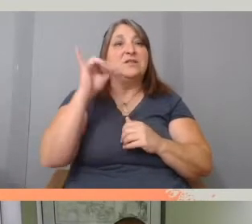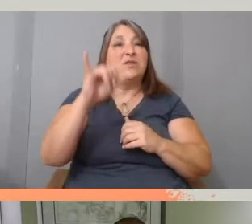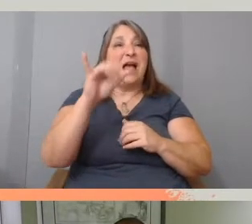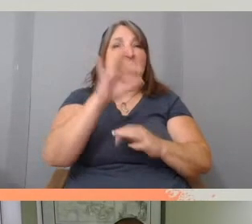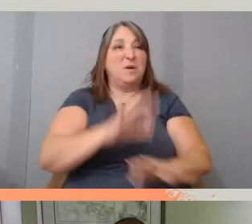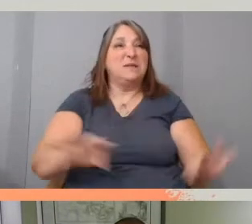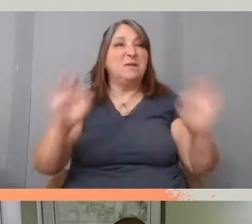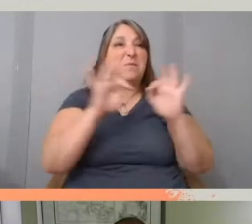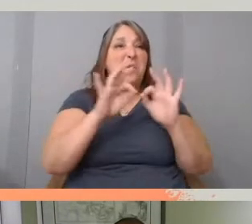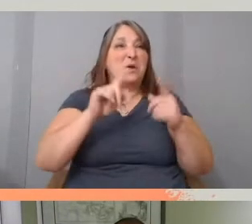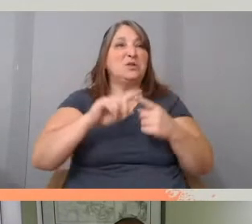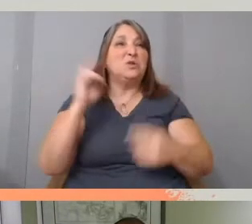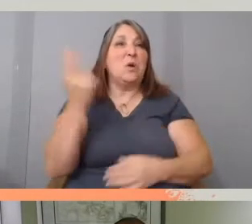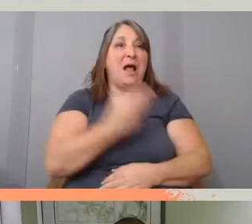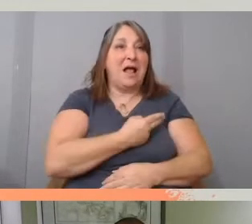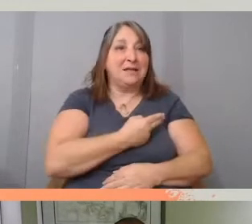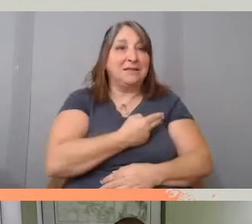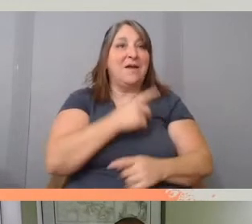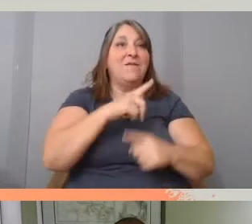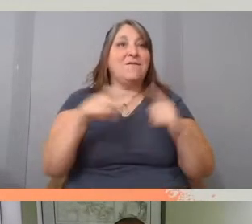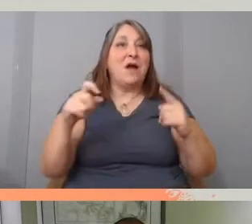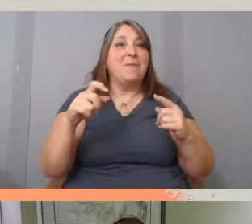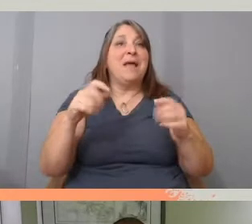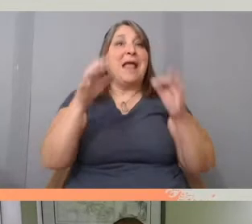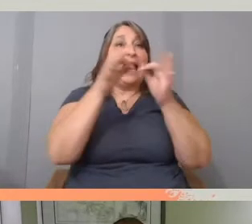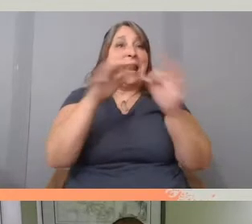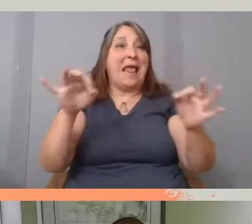both from a language perspective, but a cultural perspective.